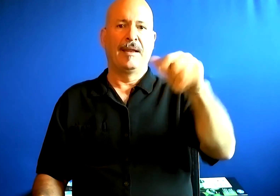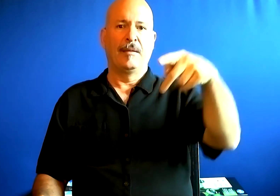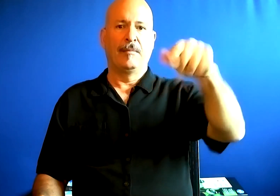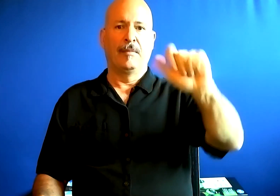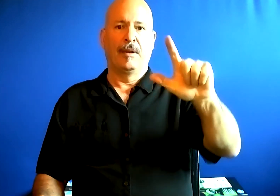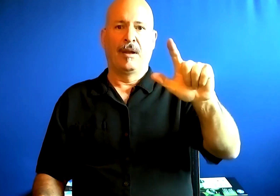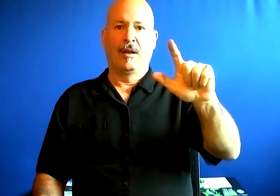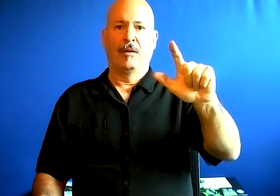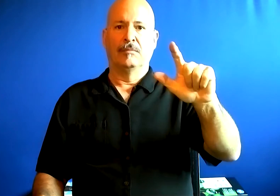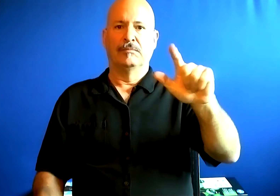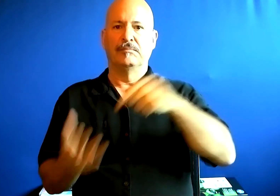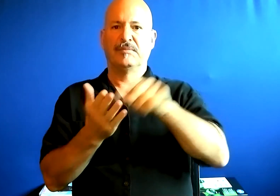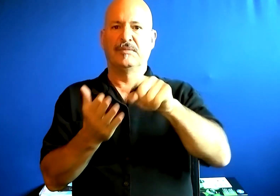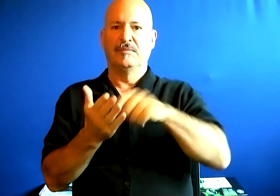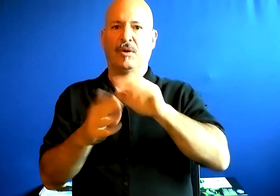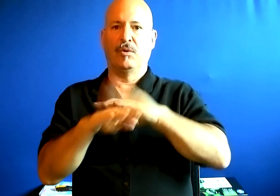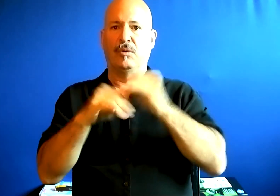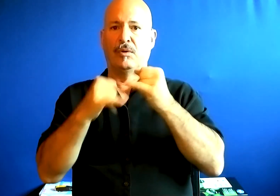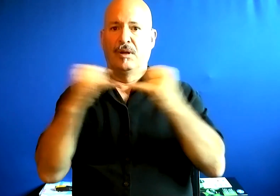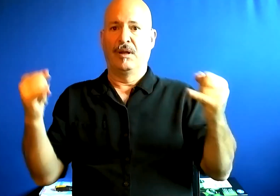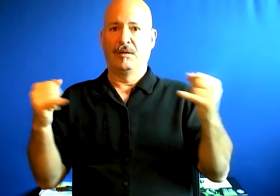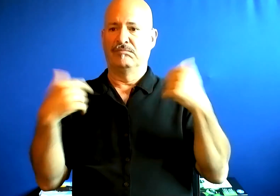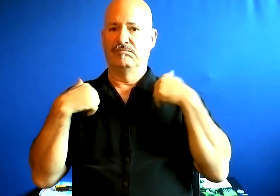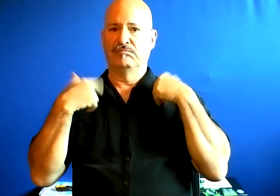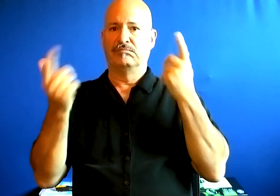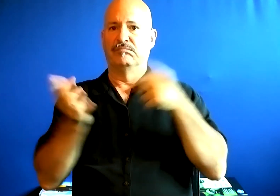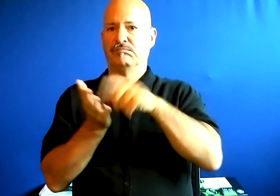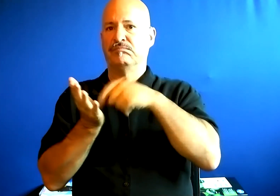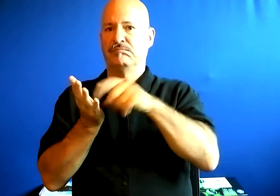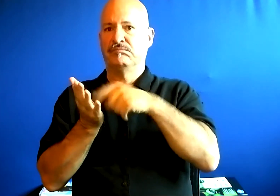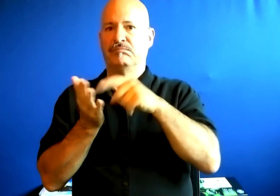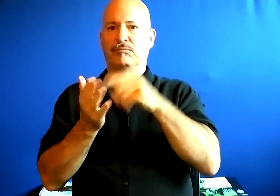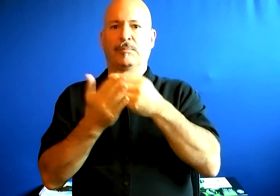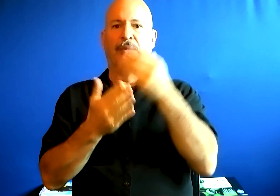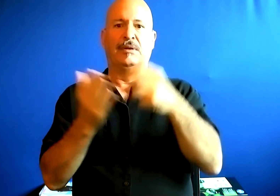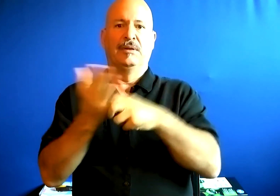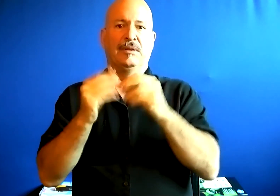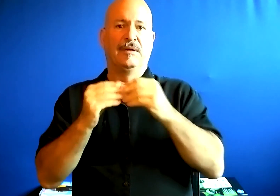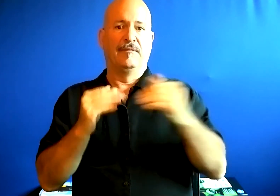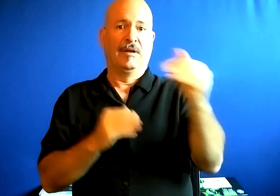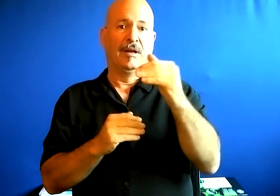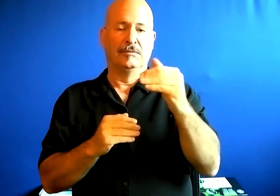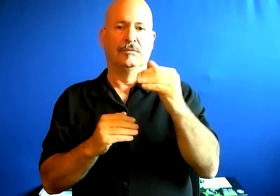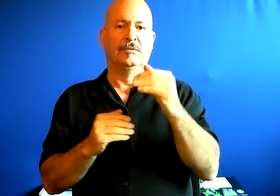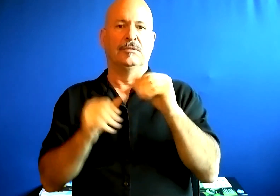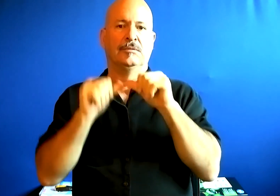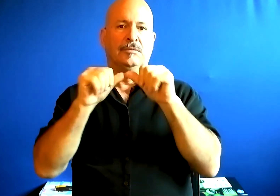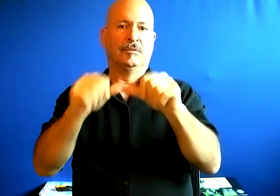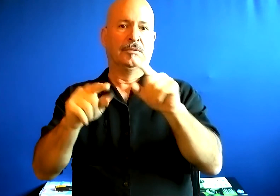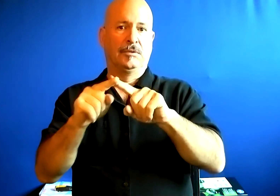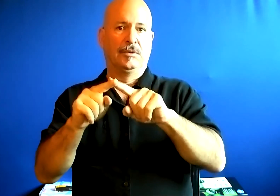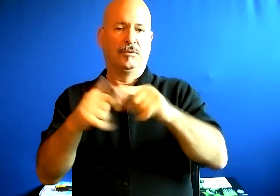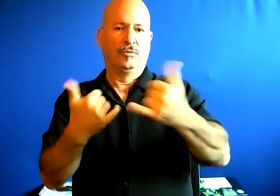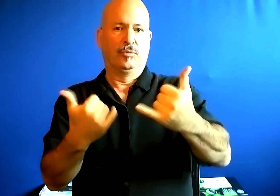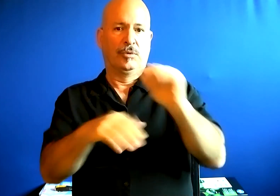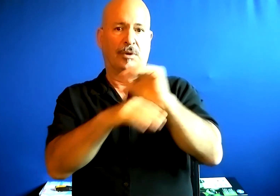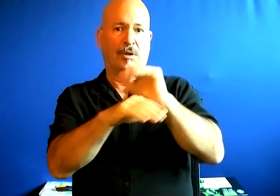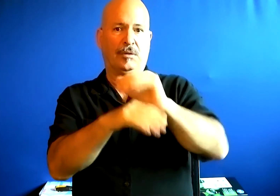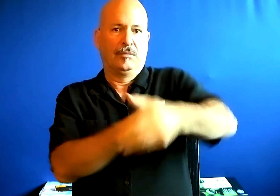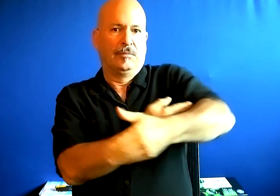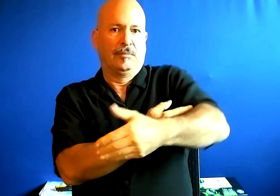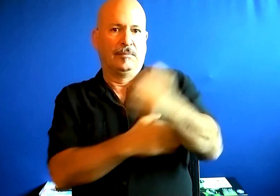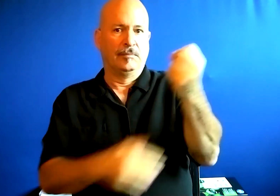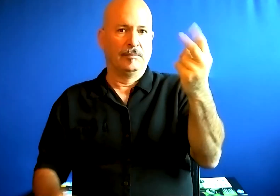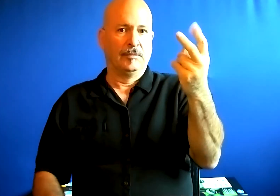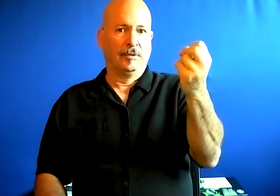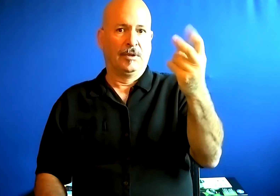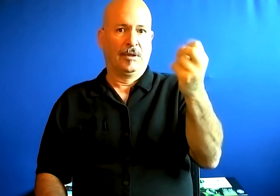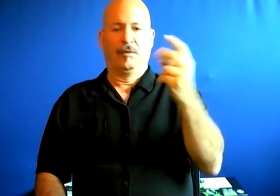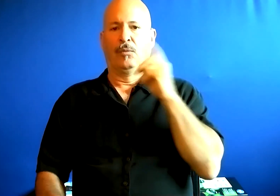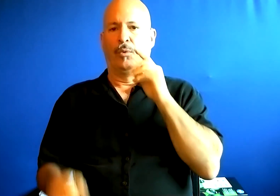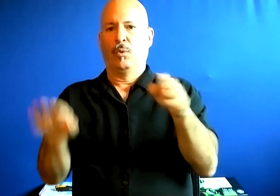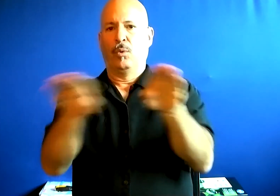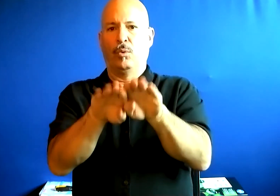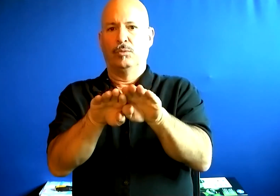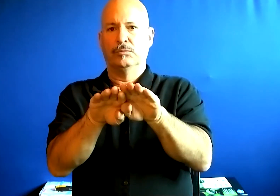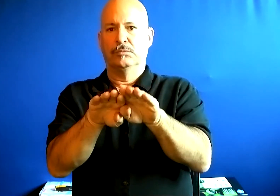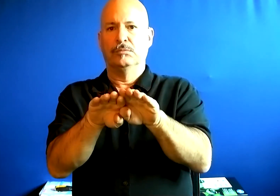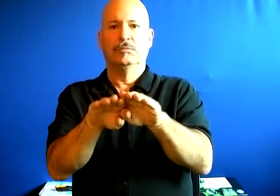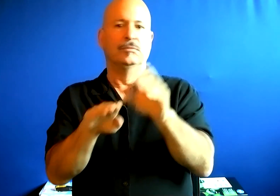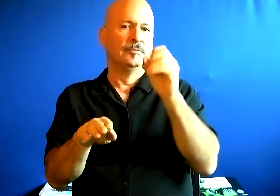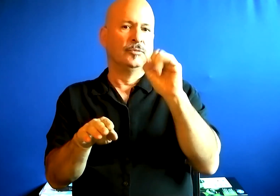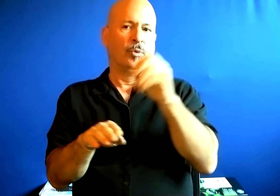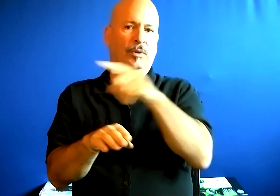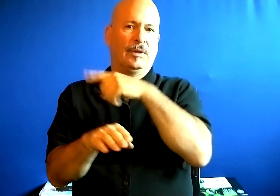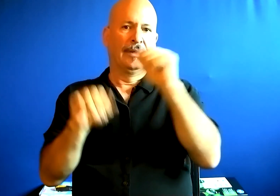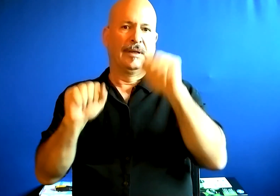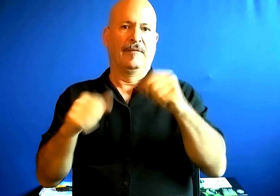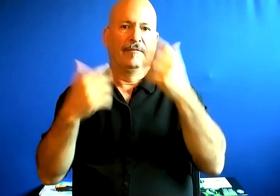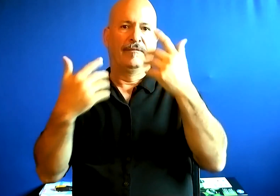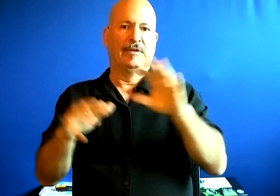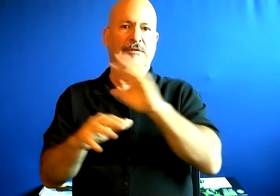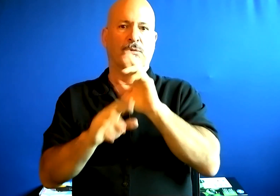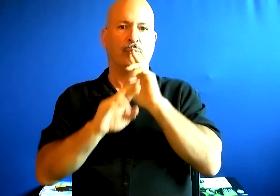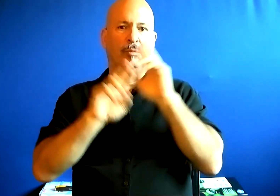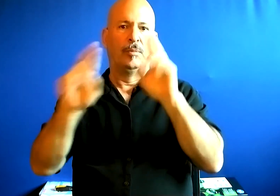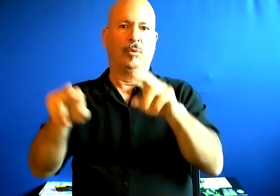Secondly, PayPal cutoff is at midnight tonight so the staff can finish up report Friday morning and get estimate for food. That’s the reason